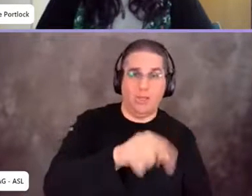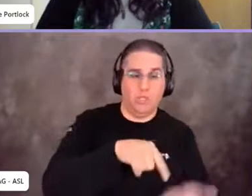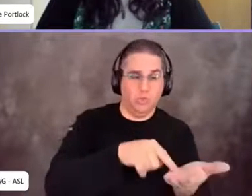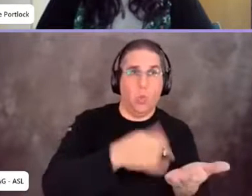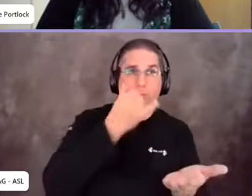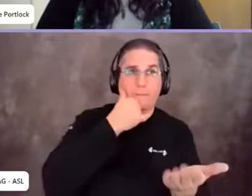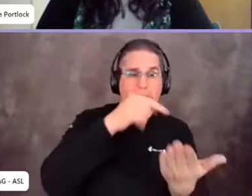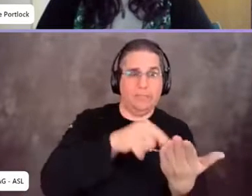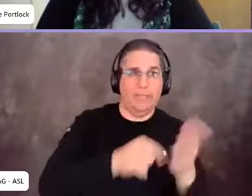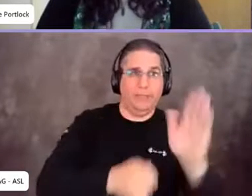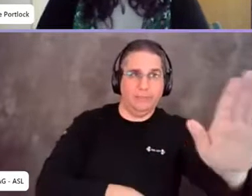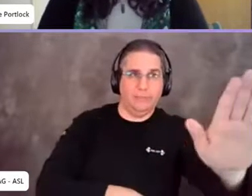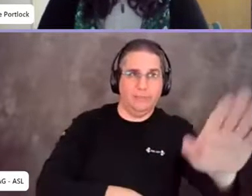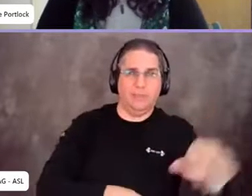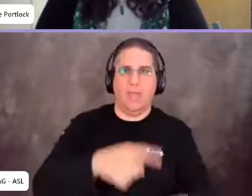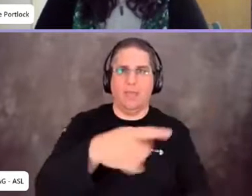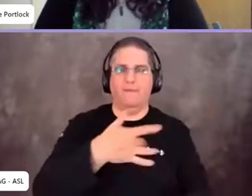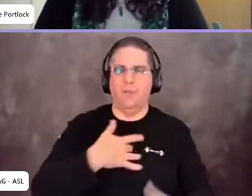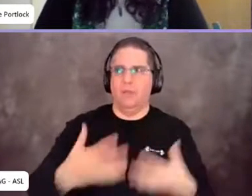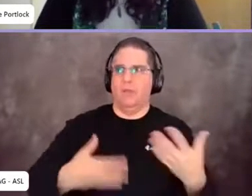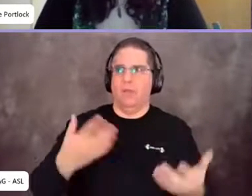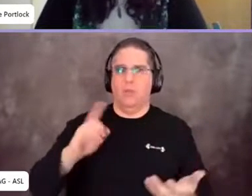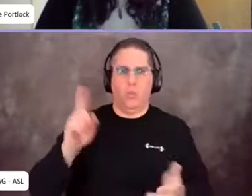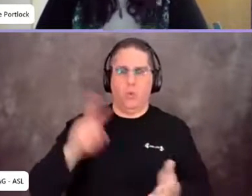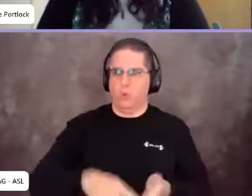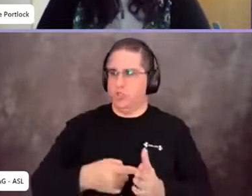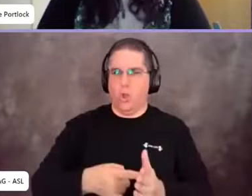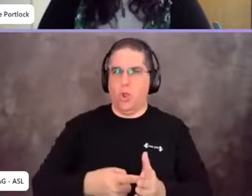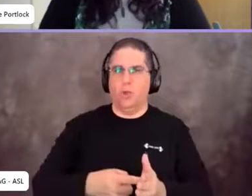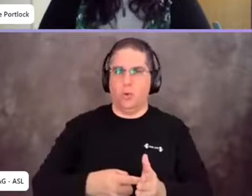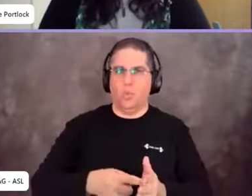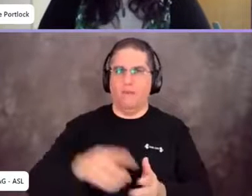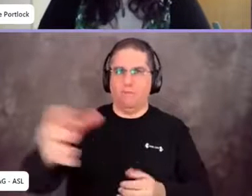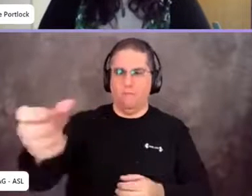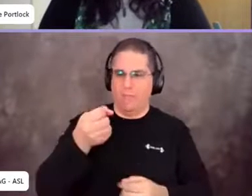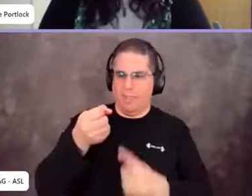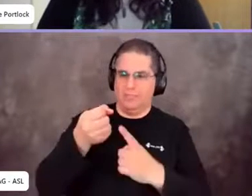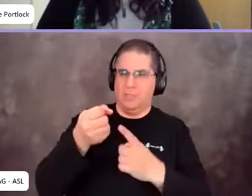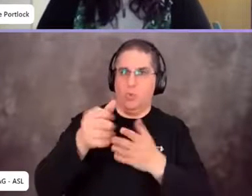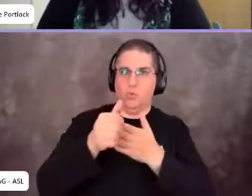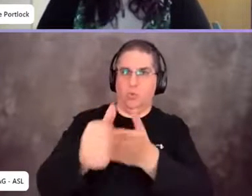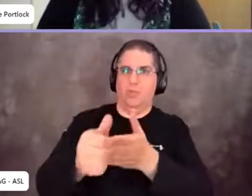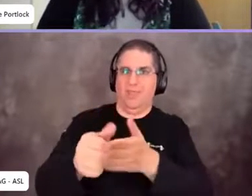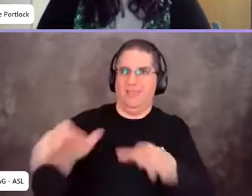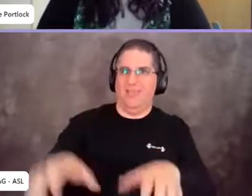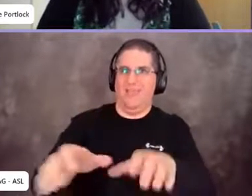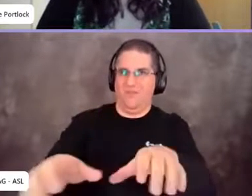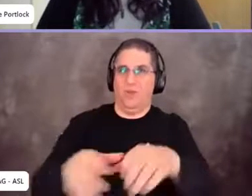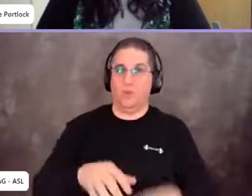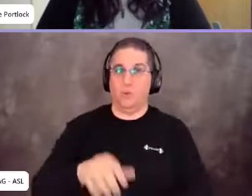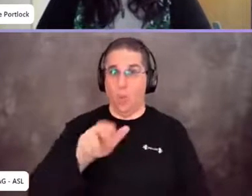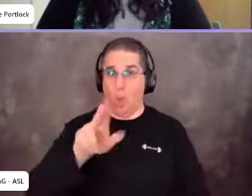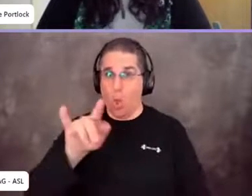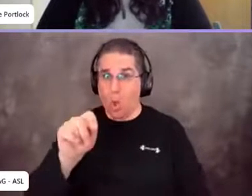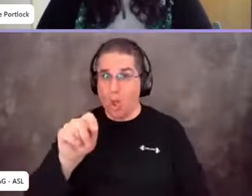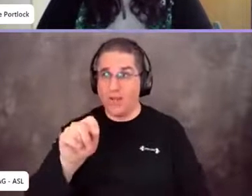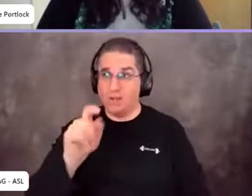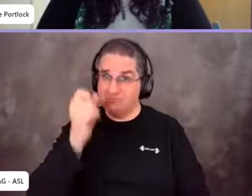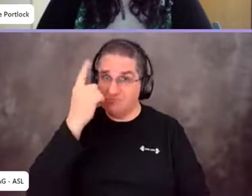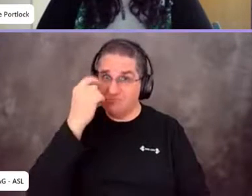when an audit is done, sometimes an audit is done and they have no idea where to start and they really need